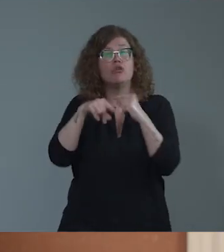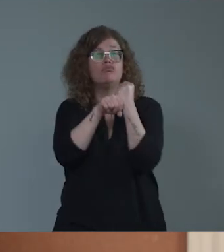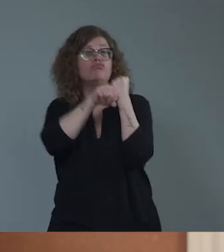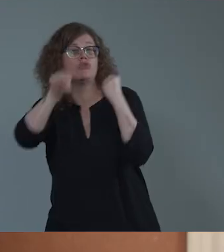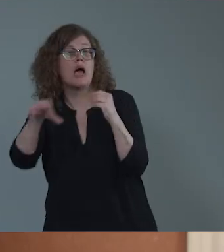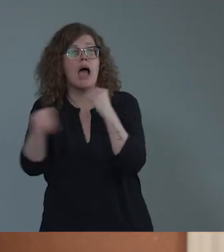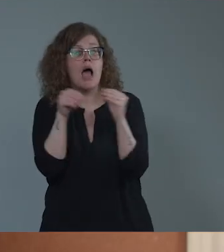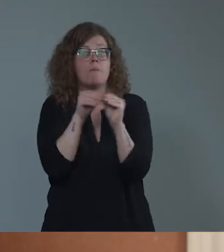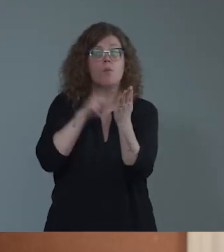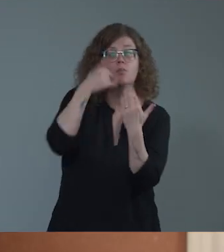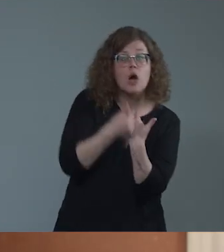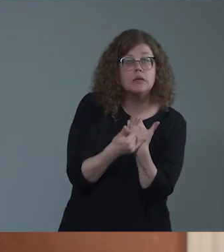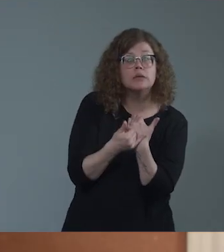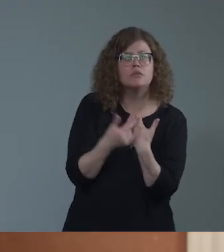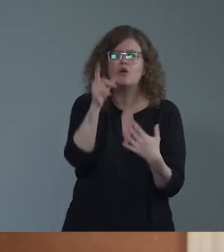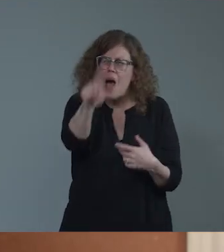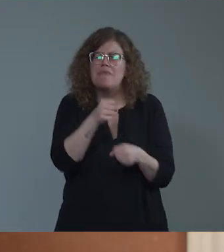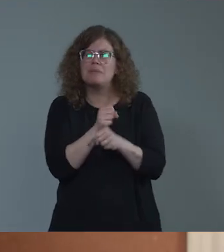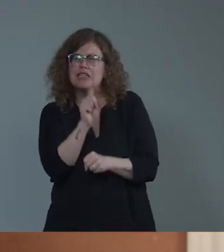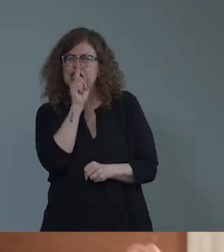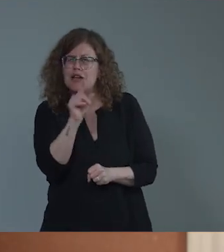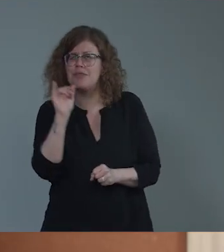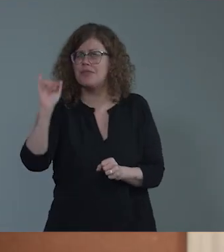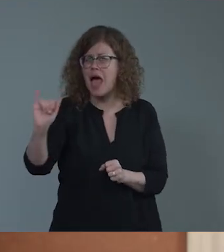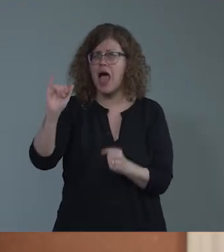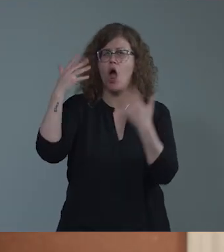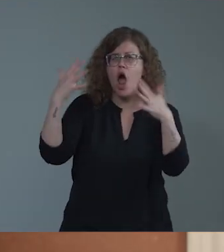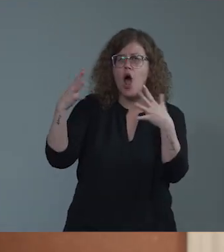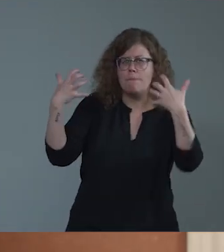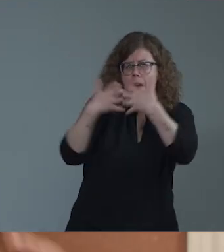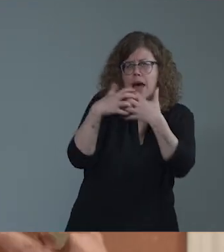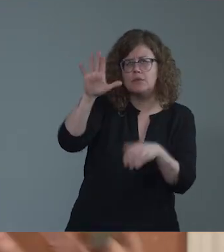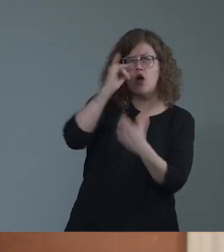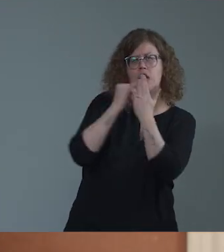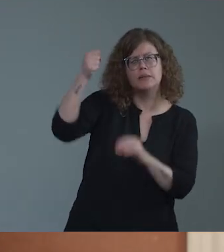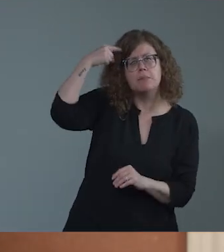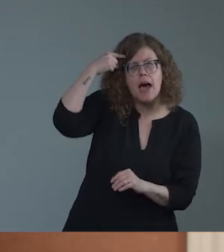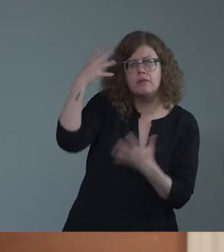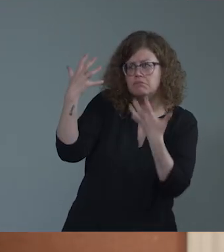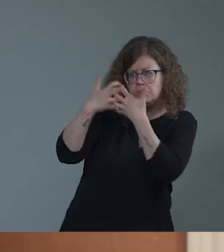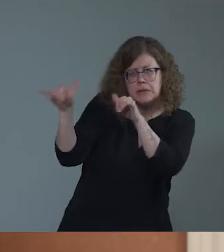or they can apply and be pre evaluated and put on to a list. And those lists are kind of public